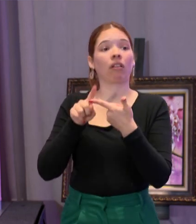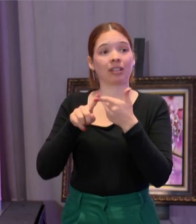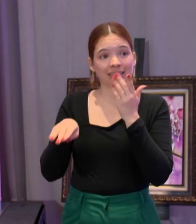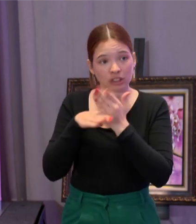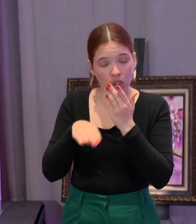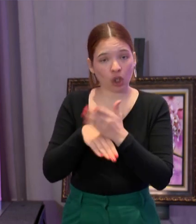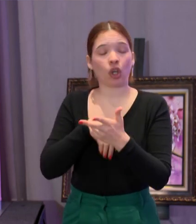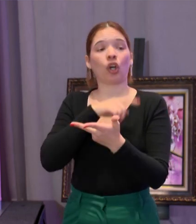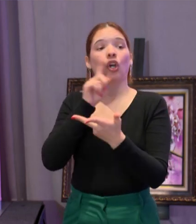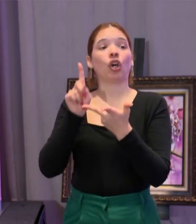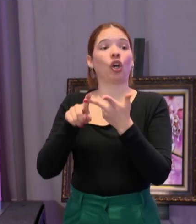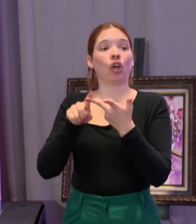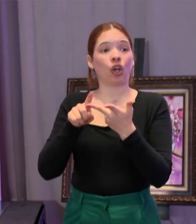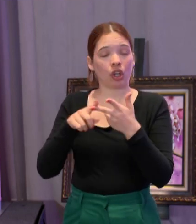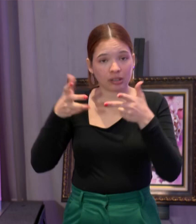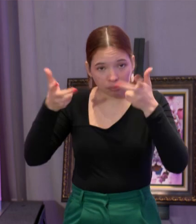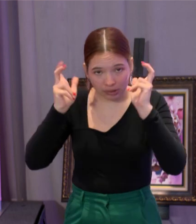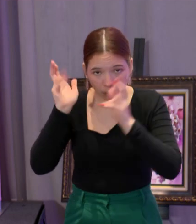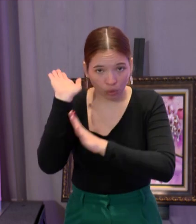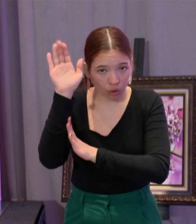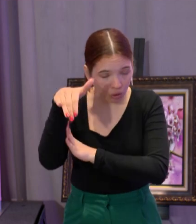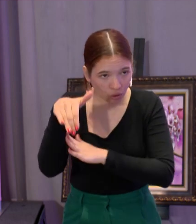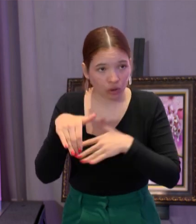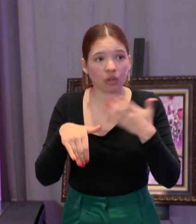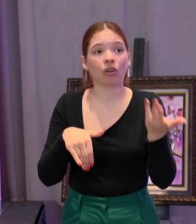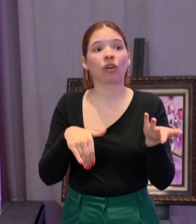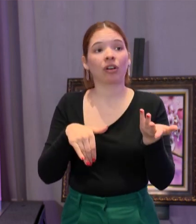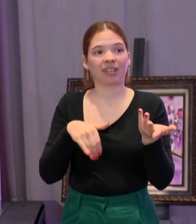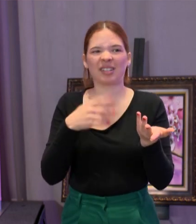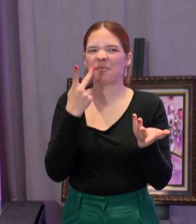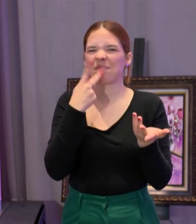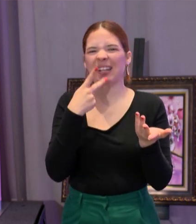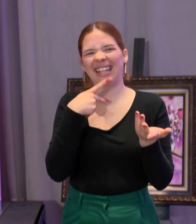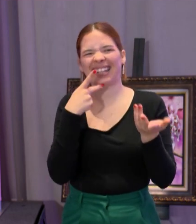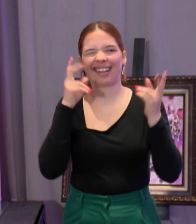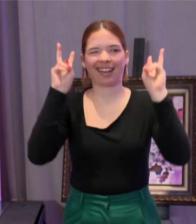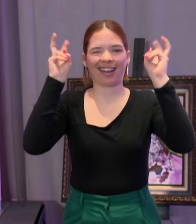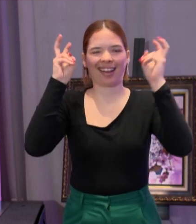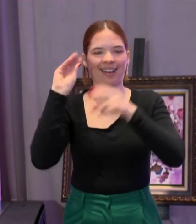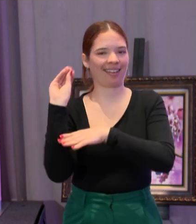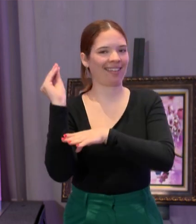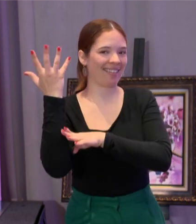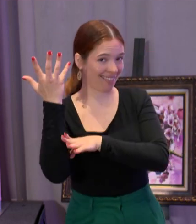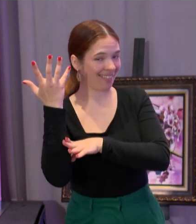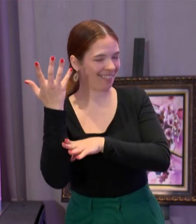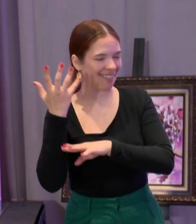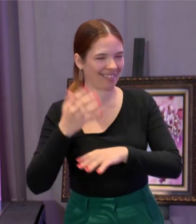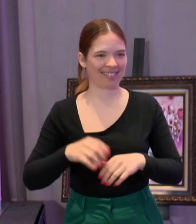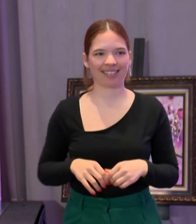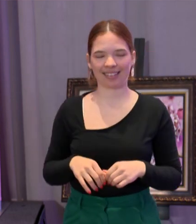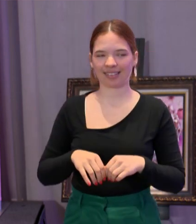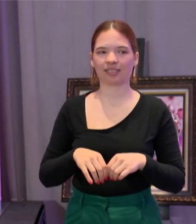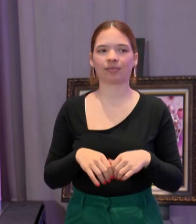AND OF COURSE, IT'S ALL BLOSSOM THEMED SPORTING EVENTS. WITH THAT BEING SAID, WE KNOW THAT THE NATIONAL CHERRY BLOSSOM